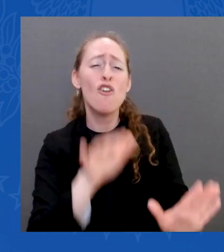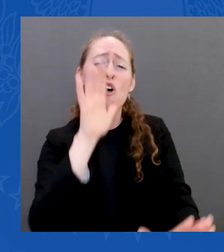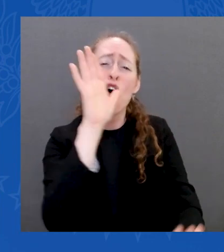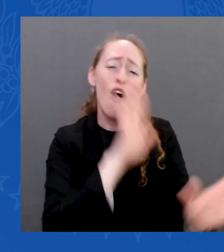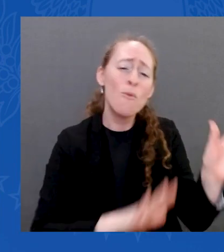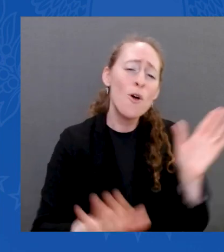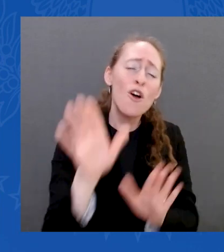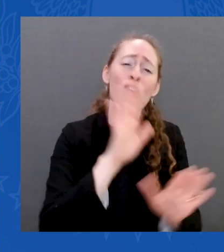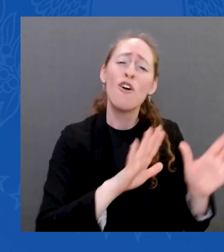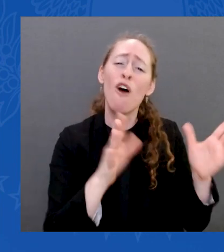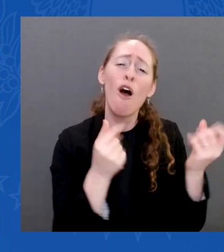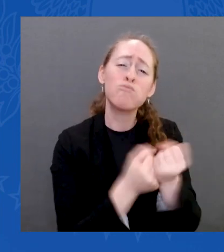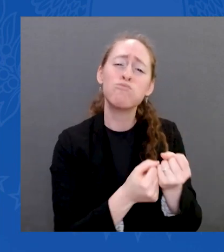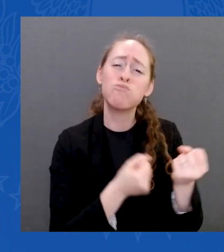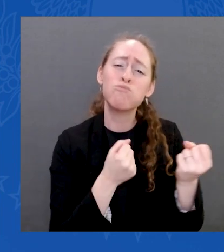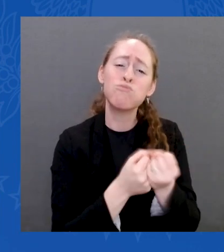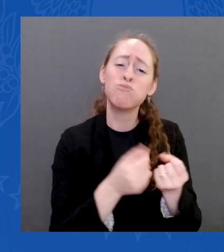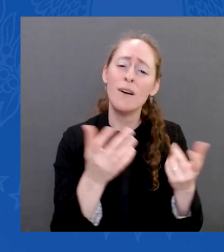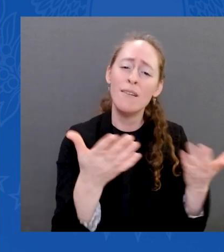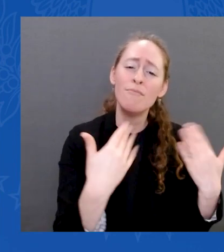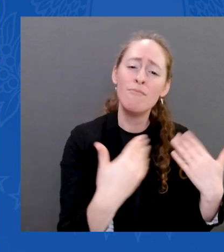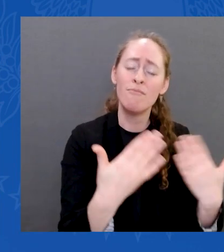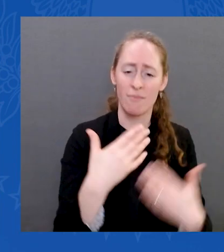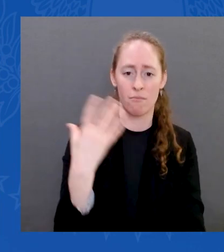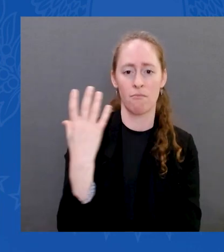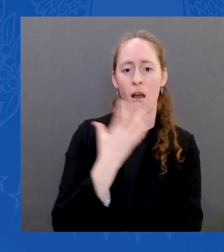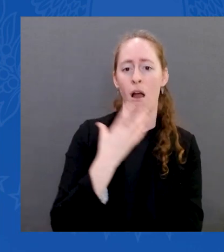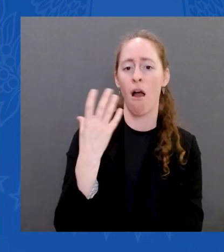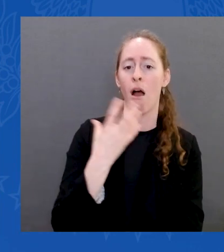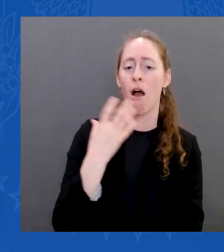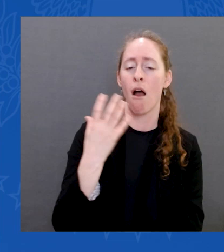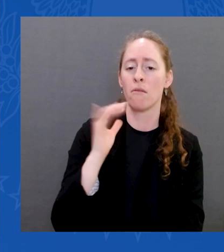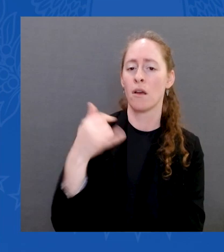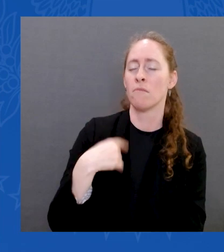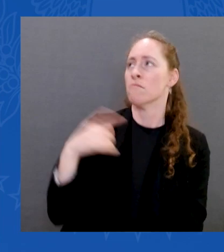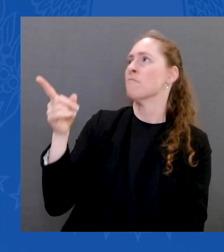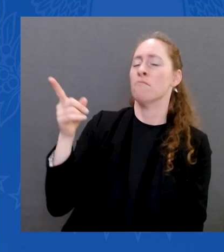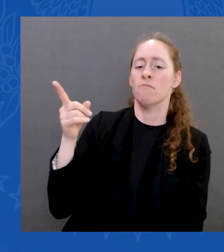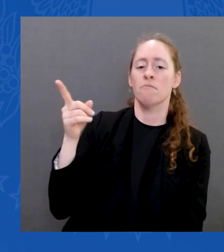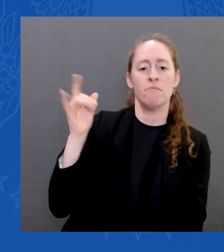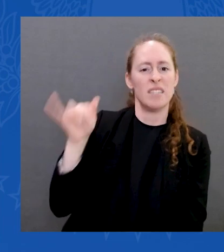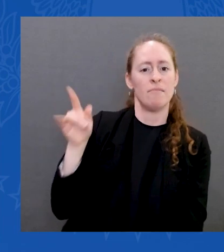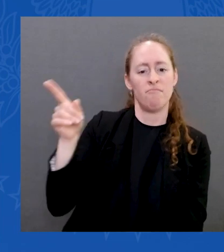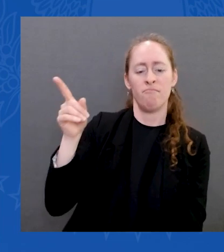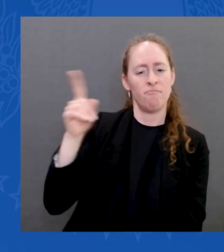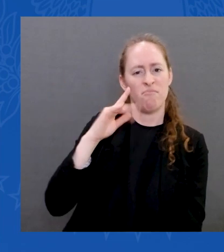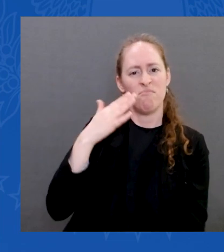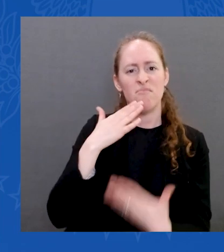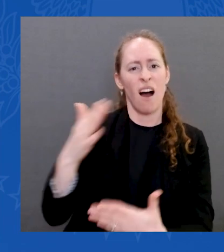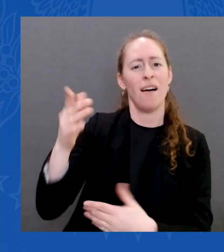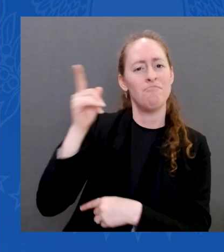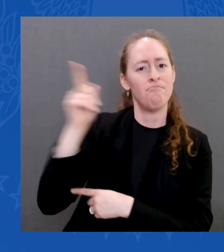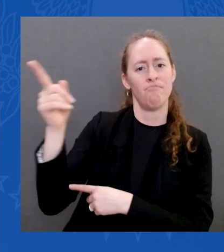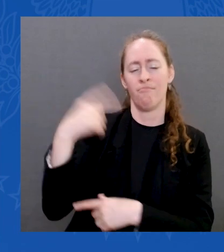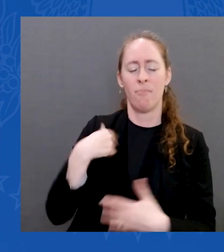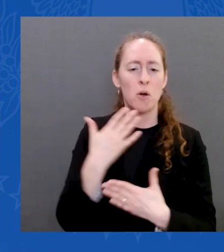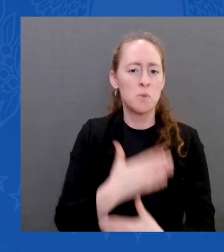and she created a learning environment in which you felt as though you were the only one in the classroom.